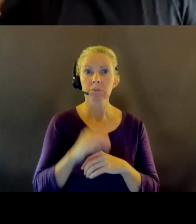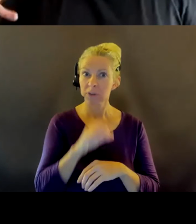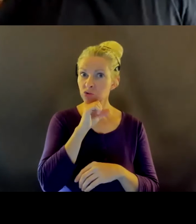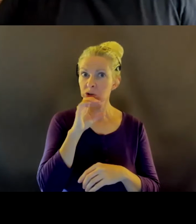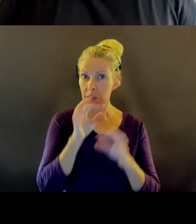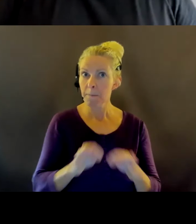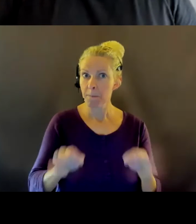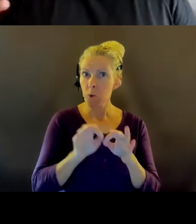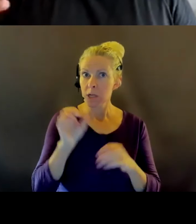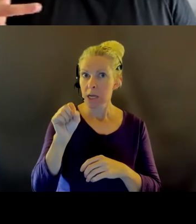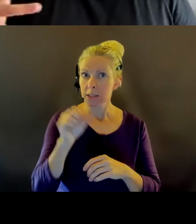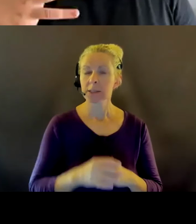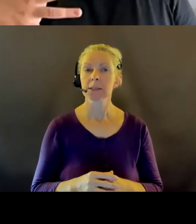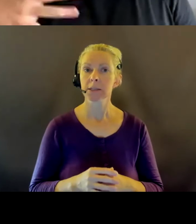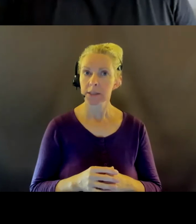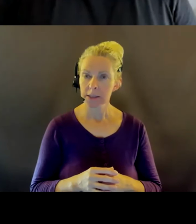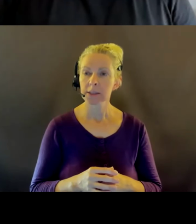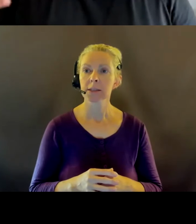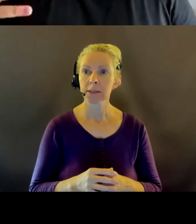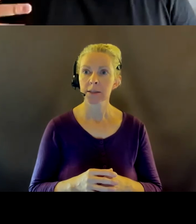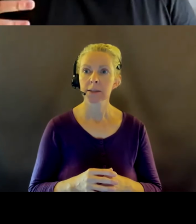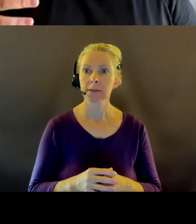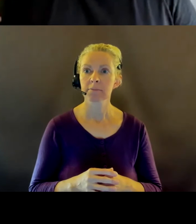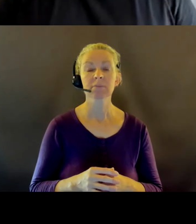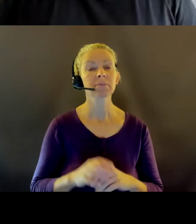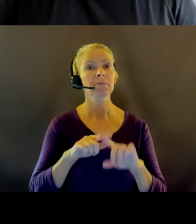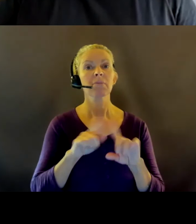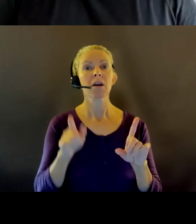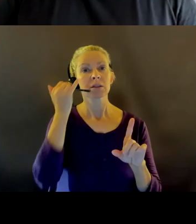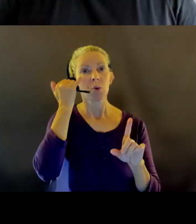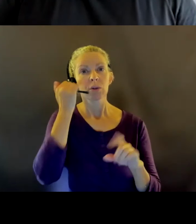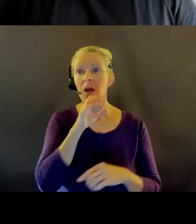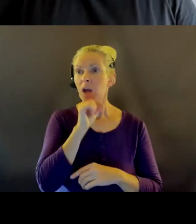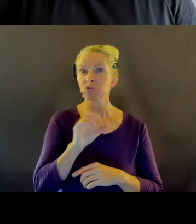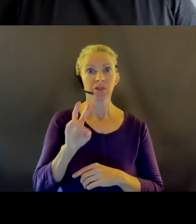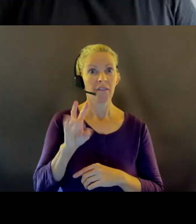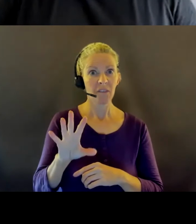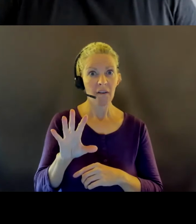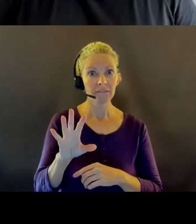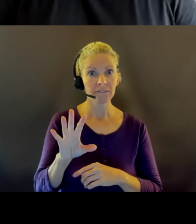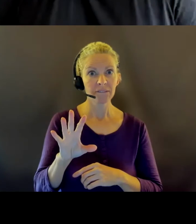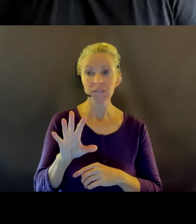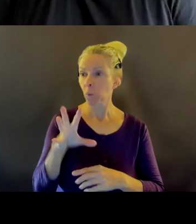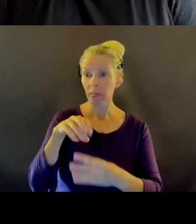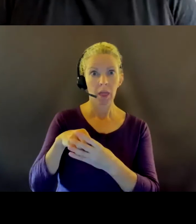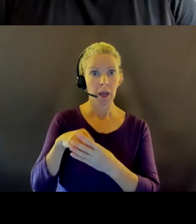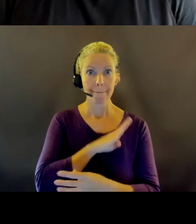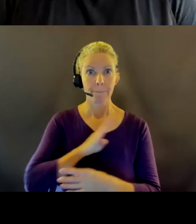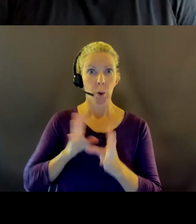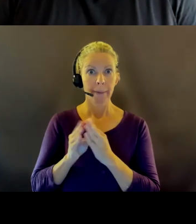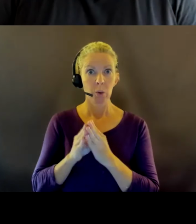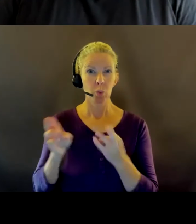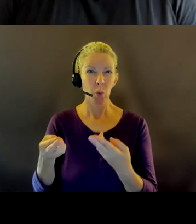But if someone is 85 in a board room, that's less likely.